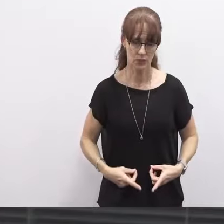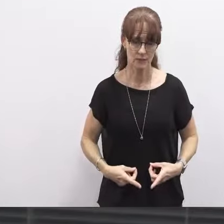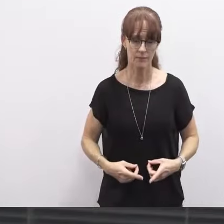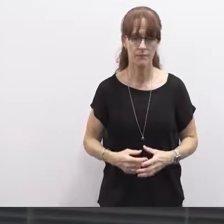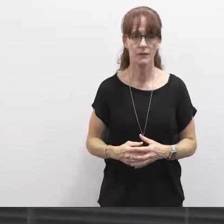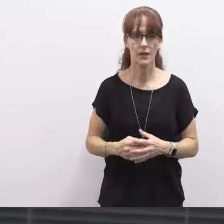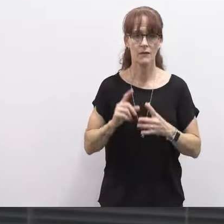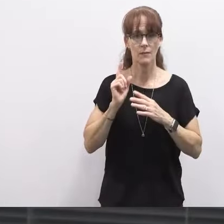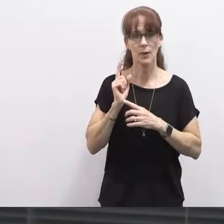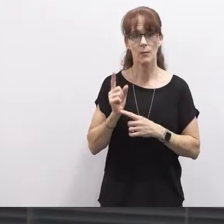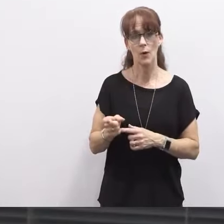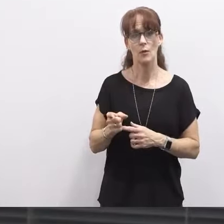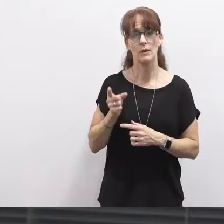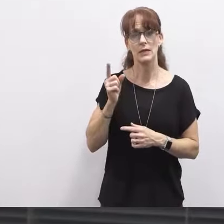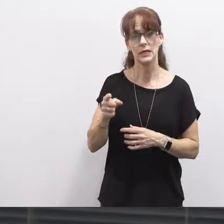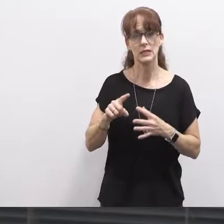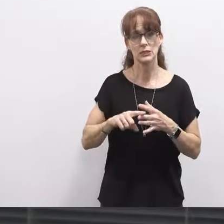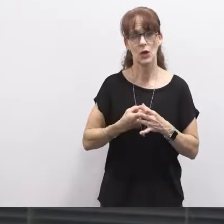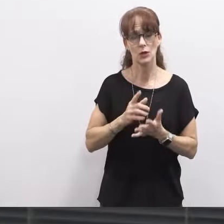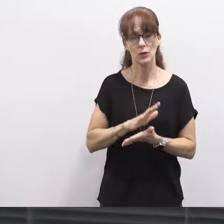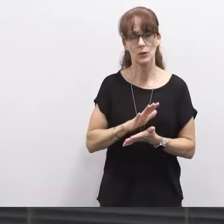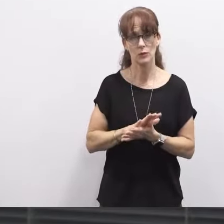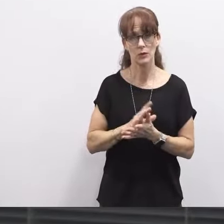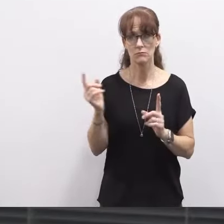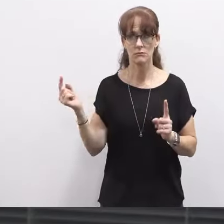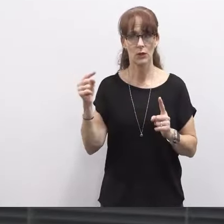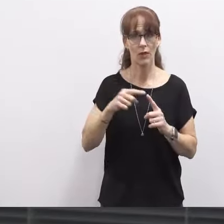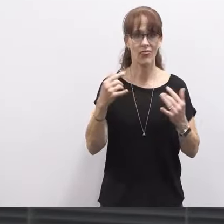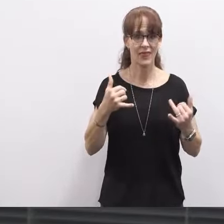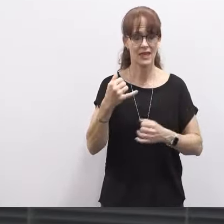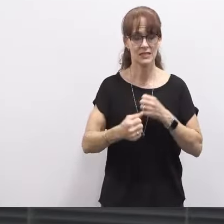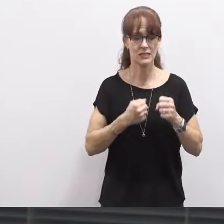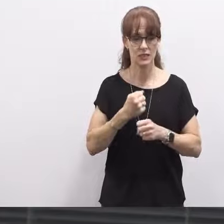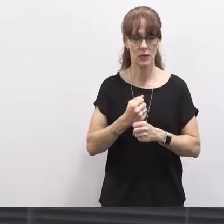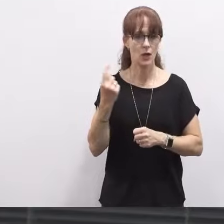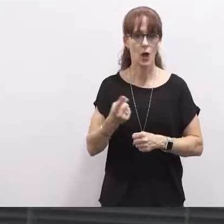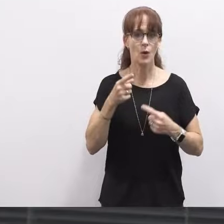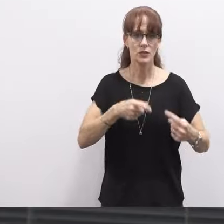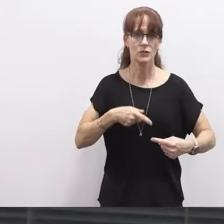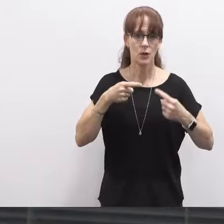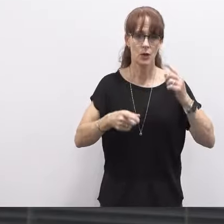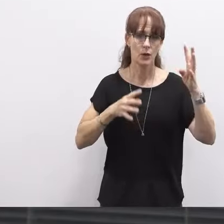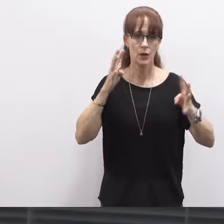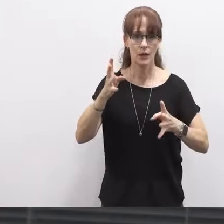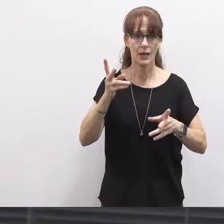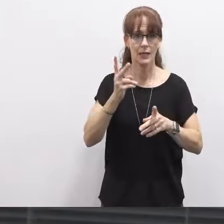From the moment he has started school up until this school year, he has always struggled to create and keep friendships.